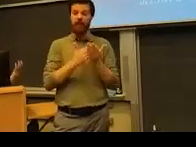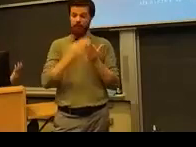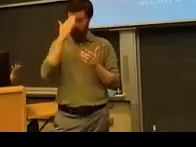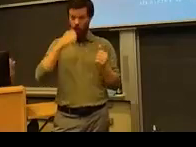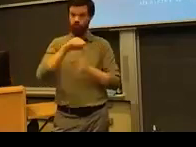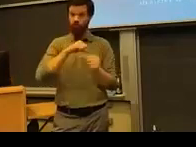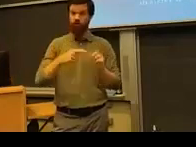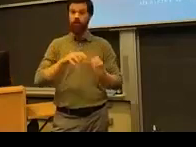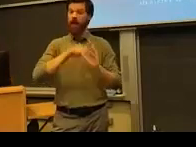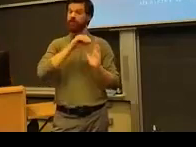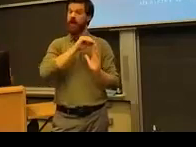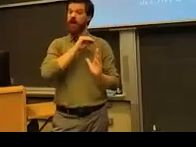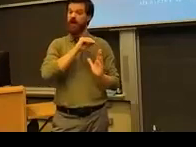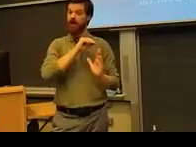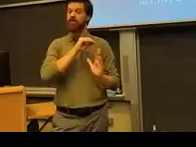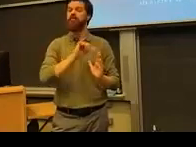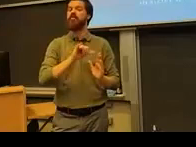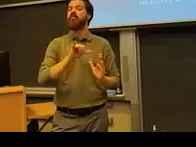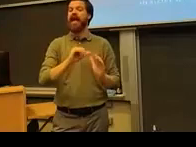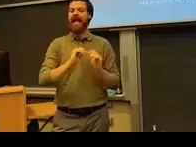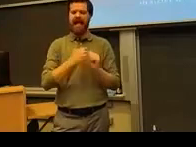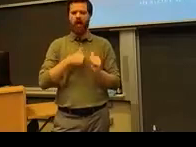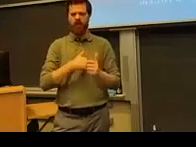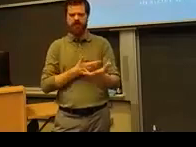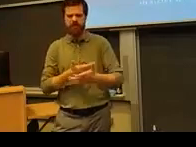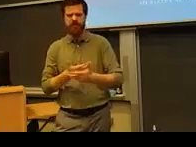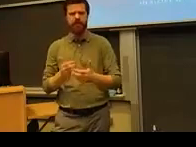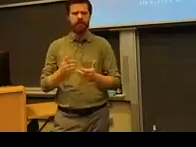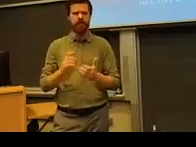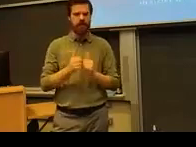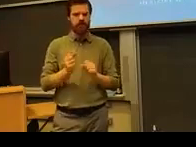outside so just learning how we can what we can do about that and how we can keep everybody safe